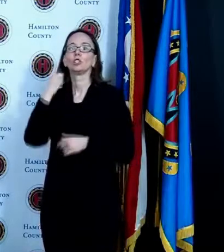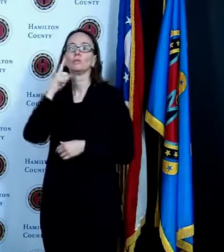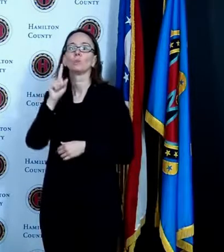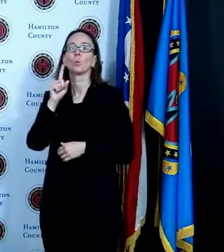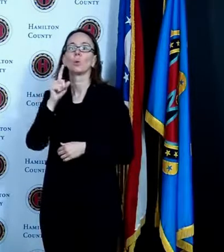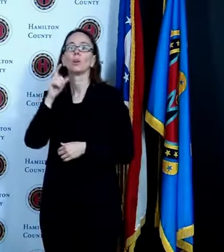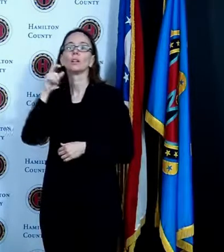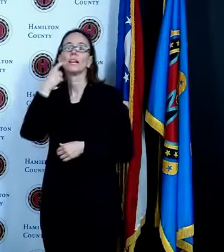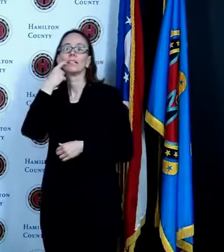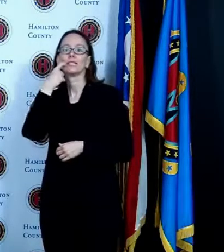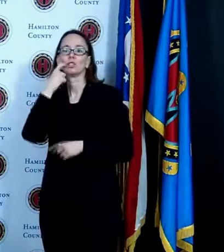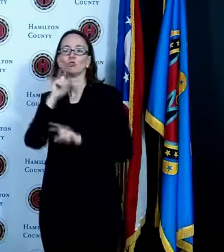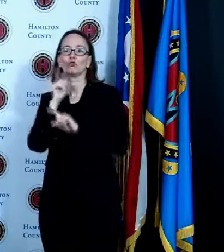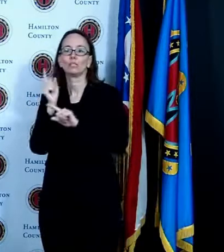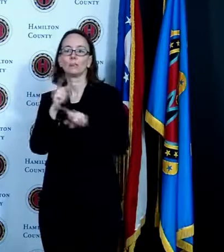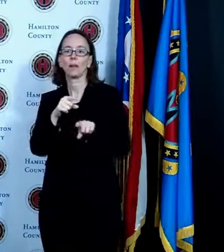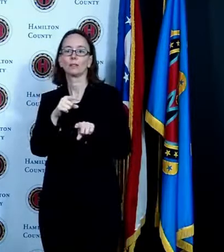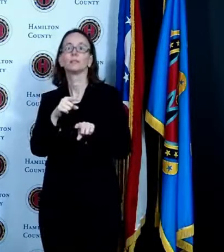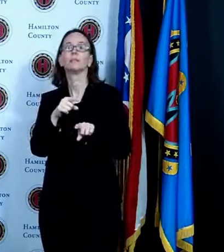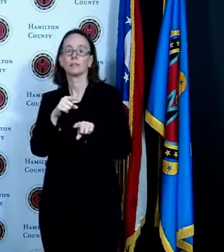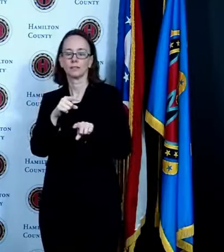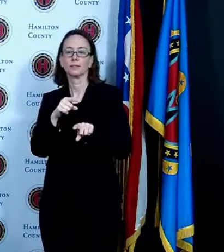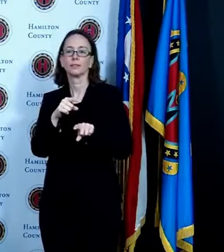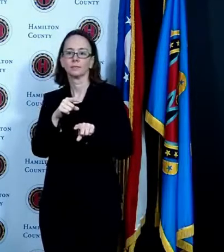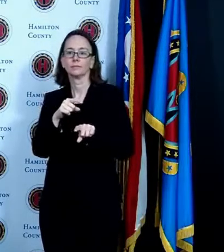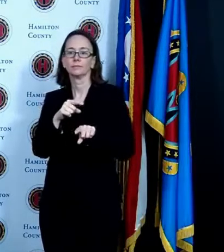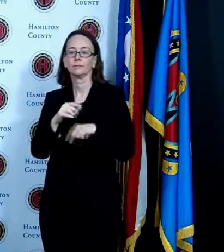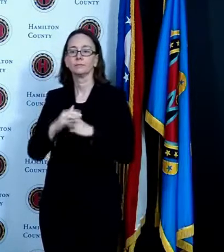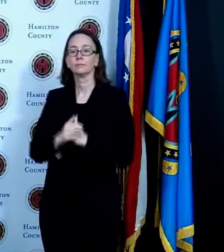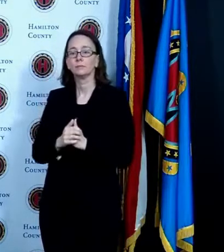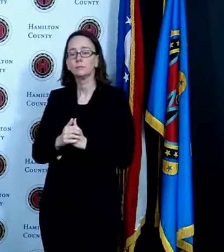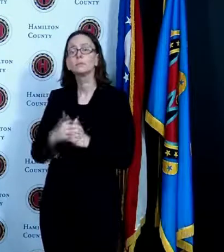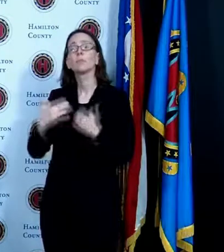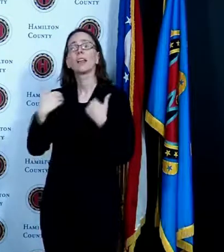of the interdiction committee and we are going to run through some of what we're